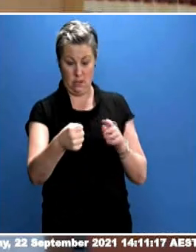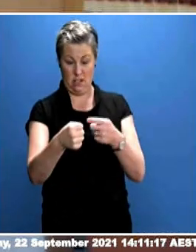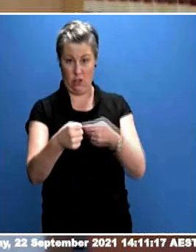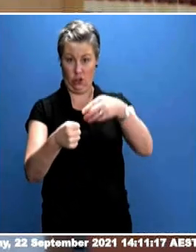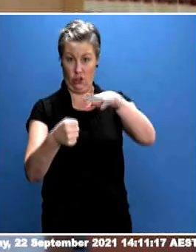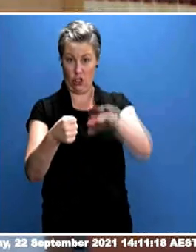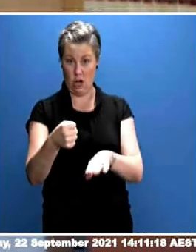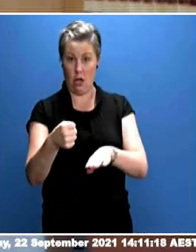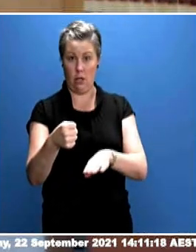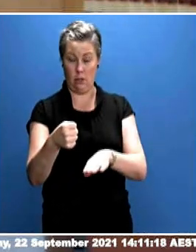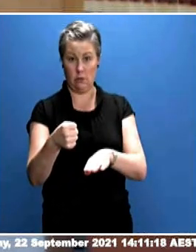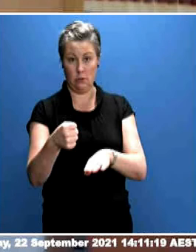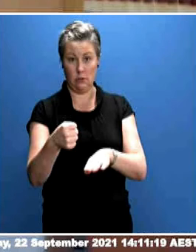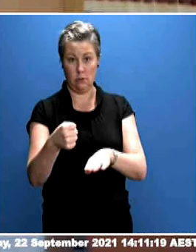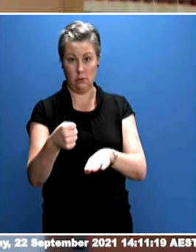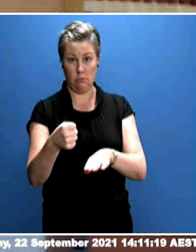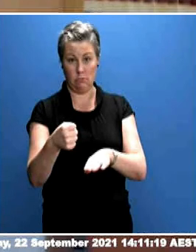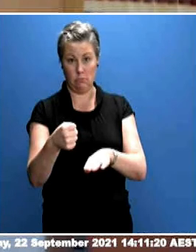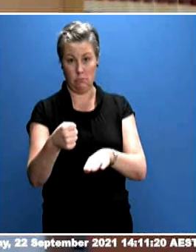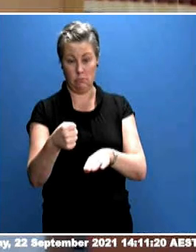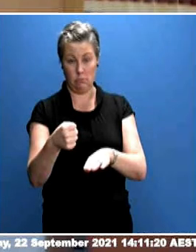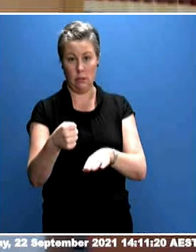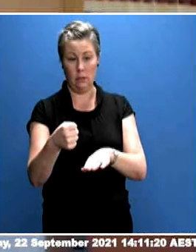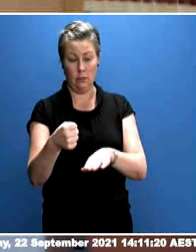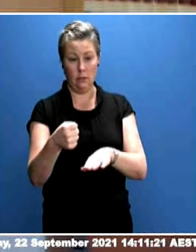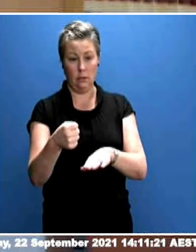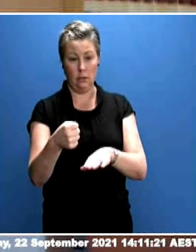by virtue of an order, either interim or longer term, is the preference to have